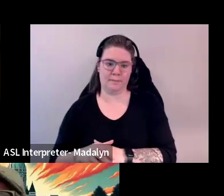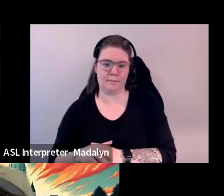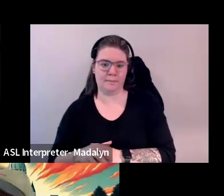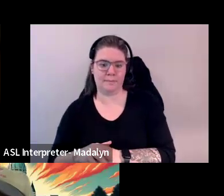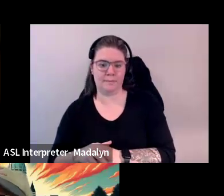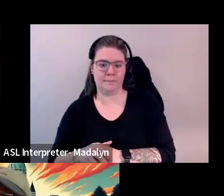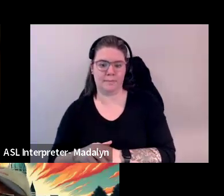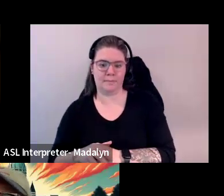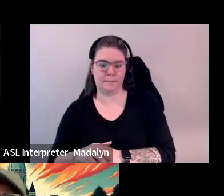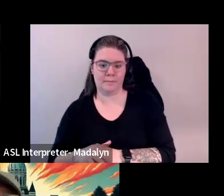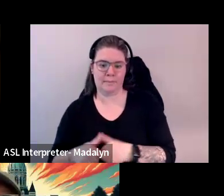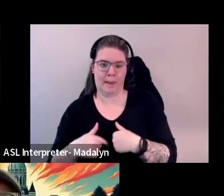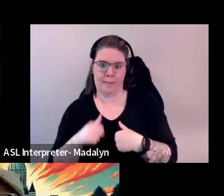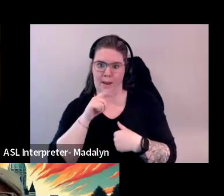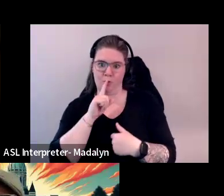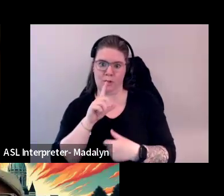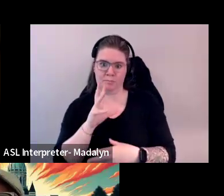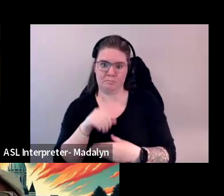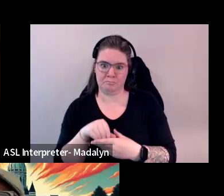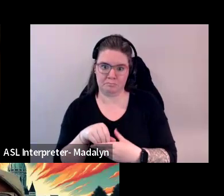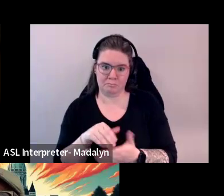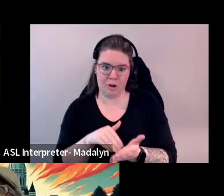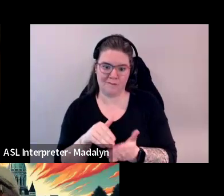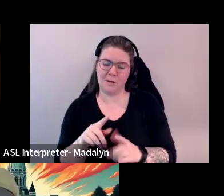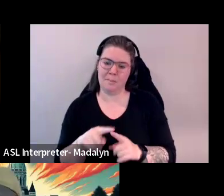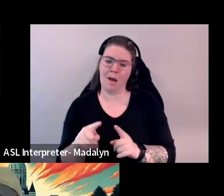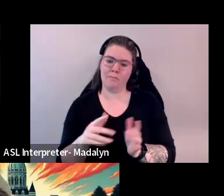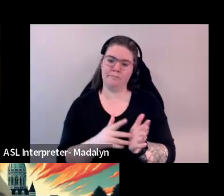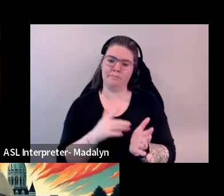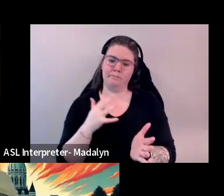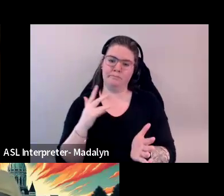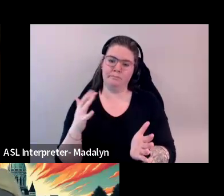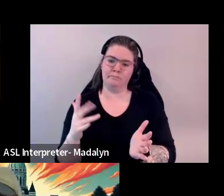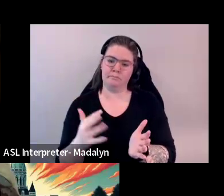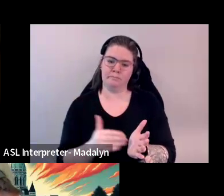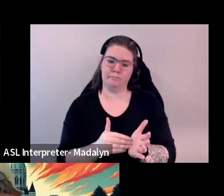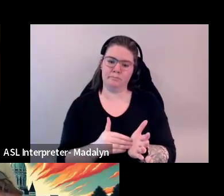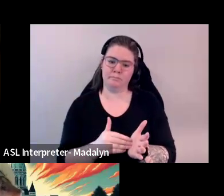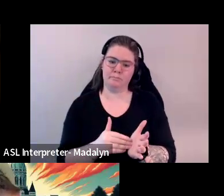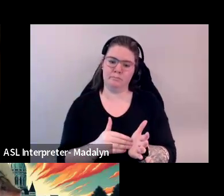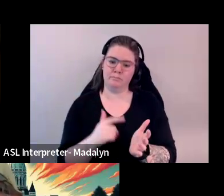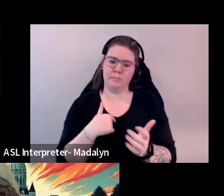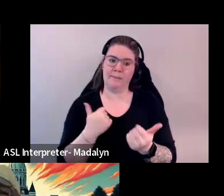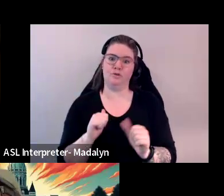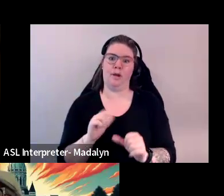Tom Olin: too involved with them, but I'm still involved anyone that does anything. I'm trying to be involved.